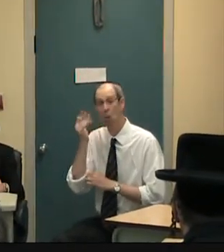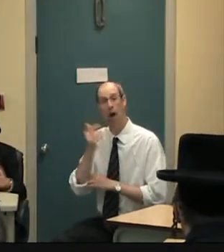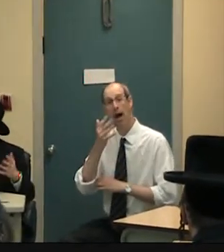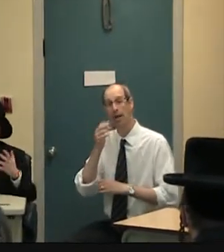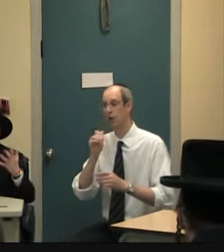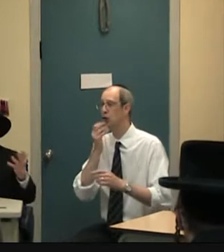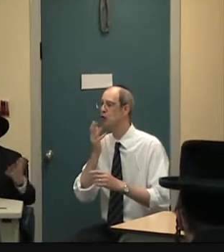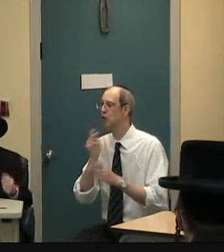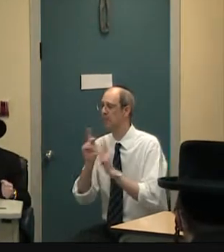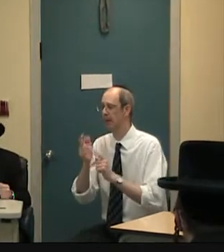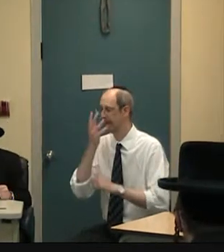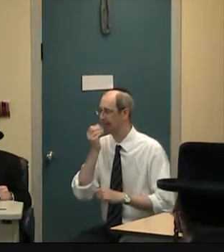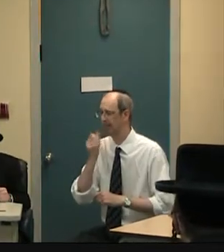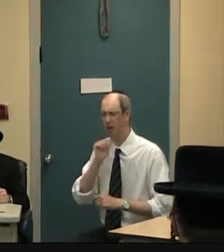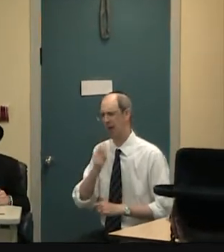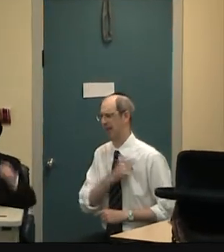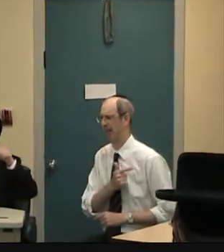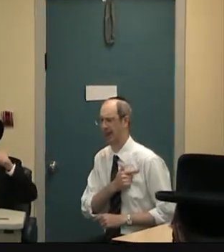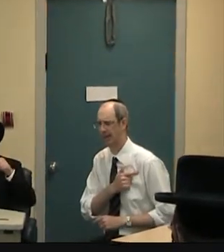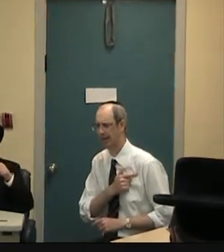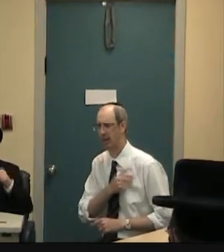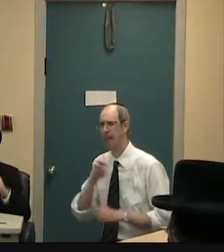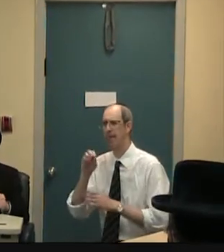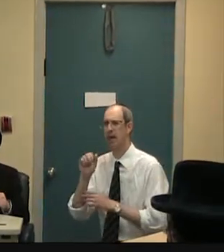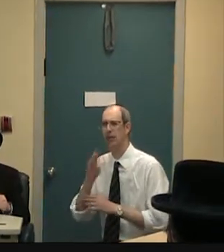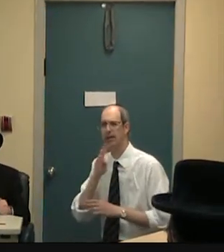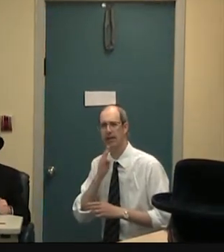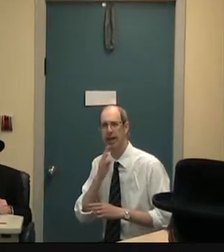it's not as if they were lazy people the bed ruch goes ahead and tells was very simple